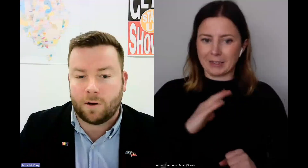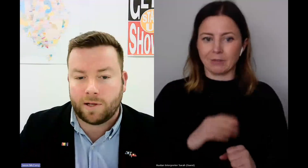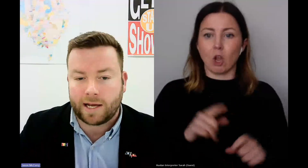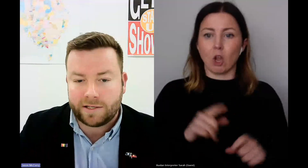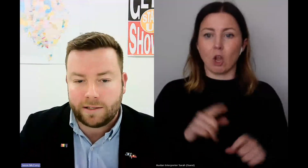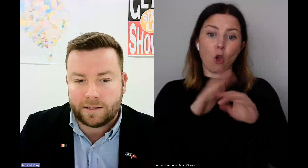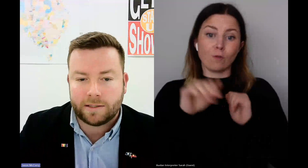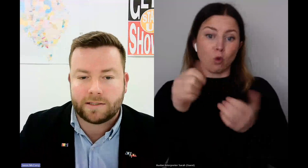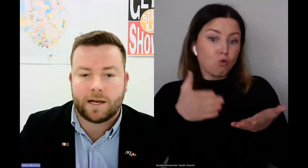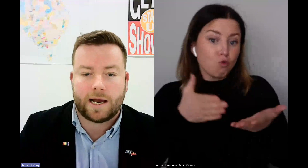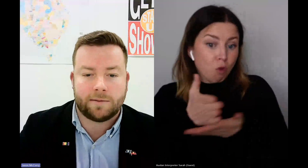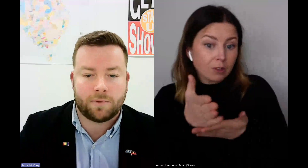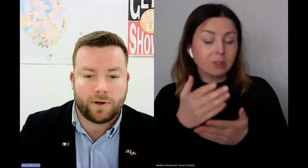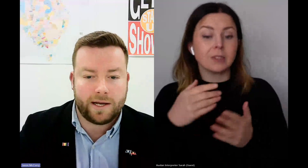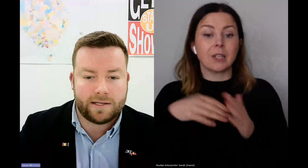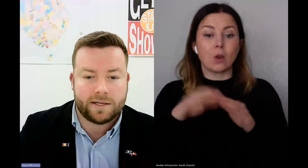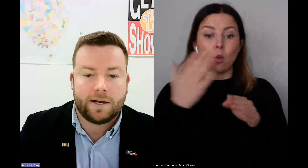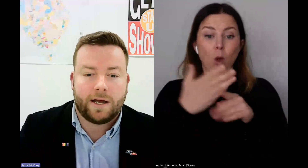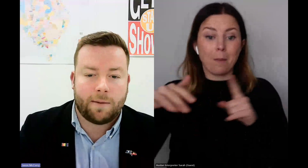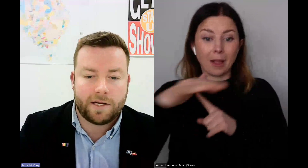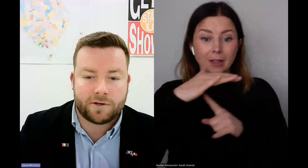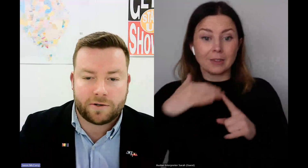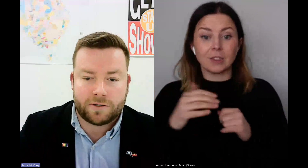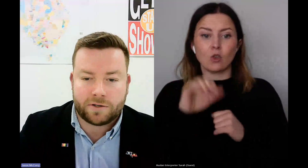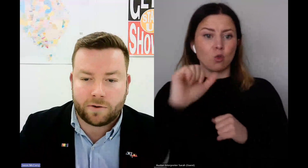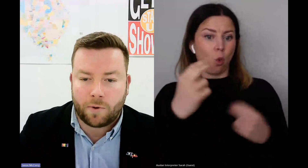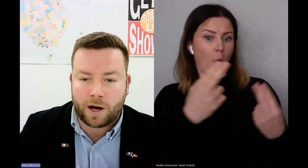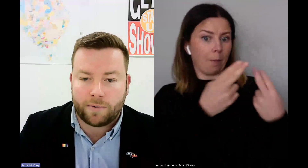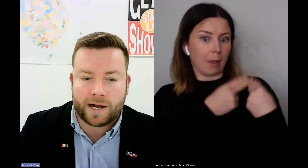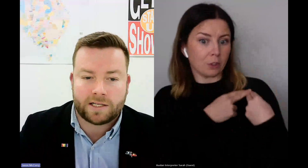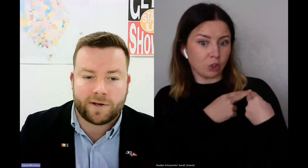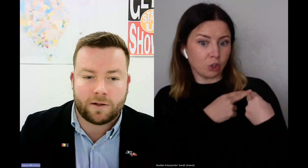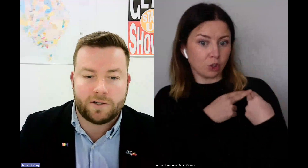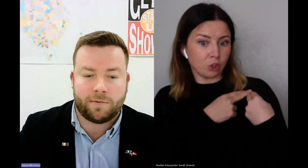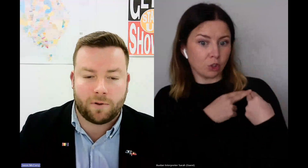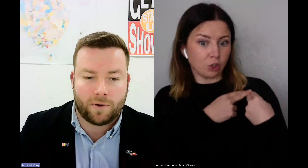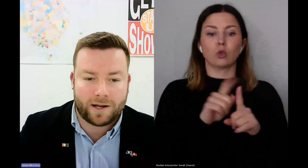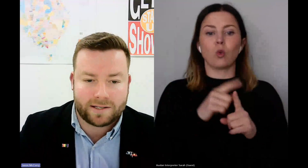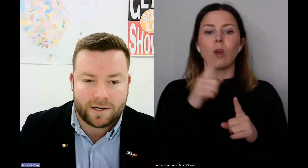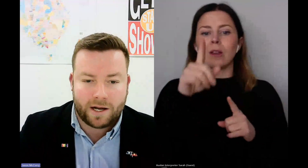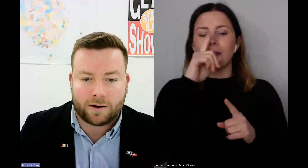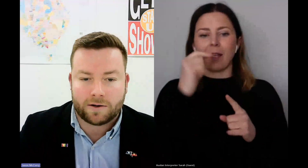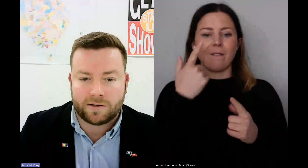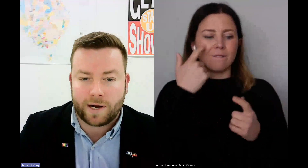your obligations as employees and be introduced to a wide range of inclusive employers across a